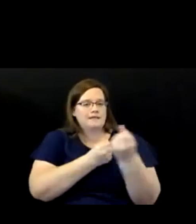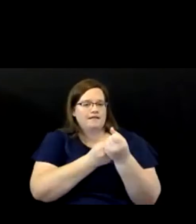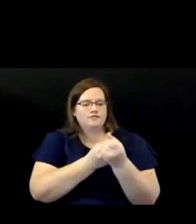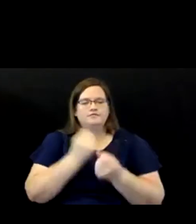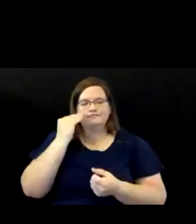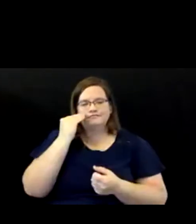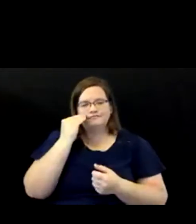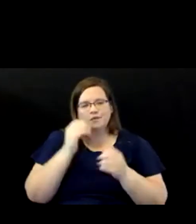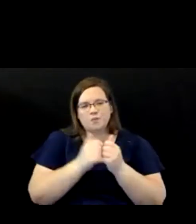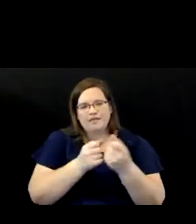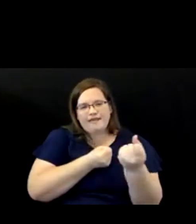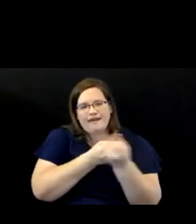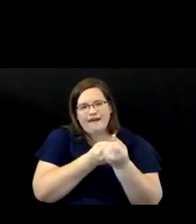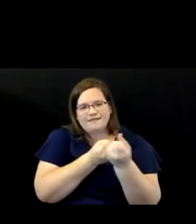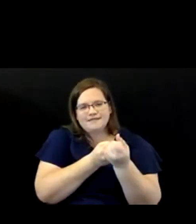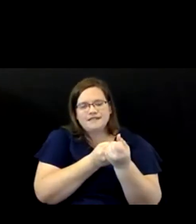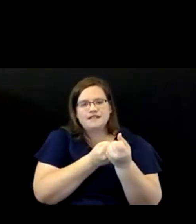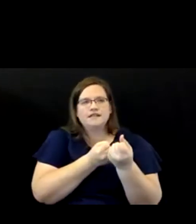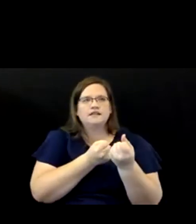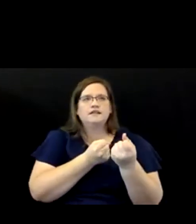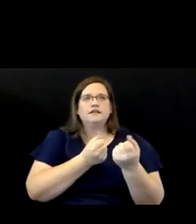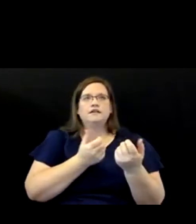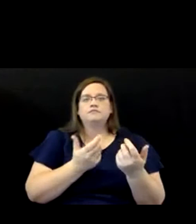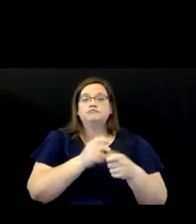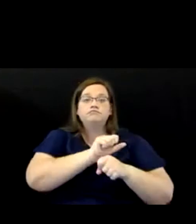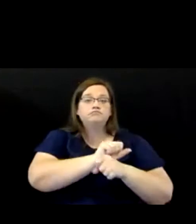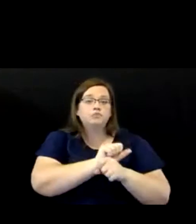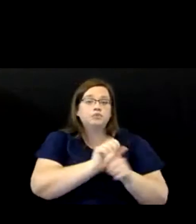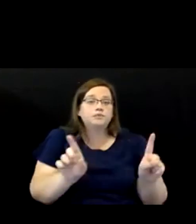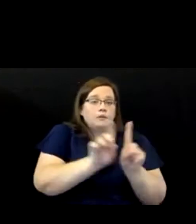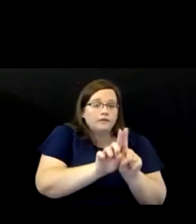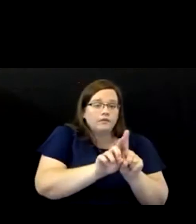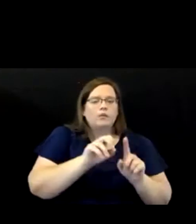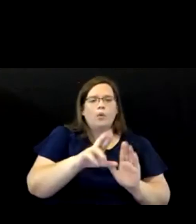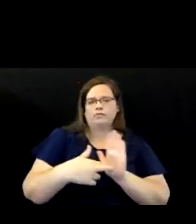advocacy. This can be either working with or on behalf of an individual or